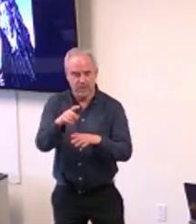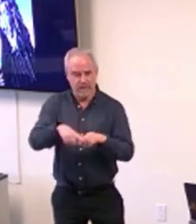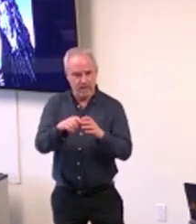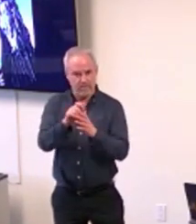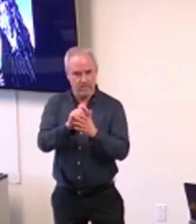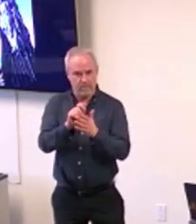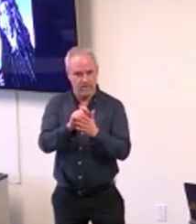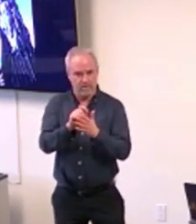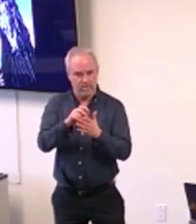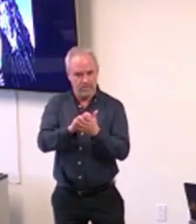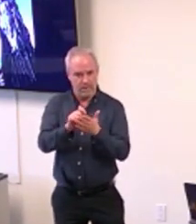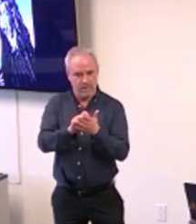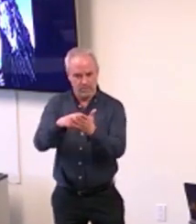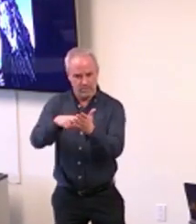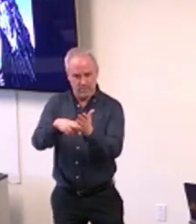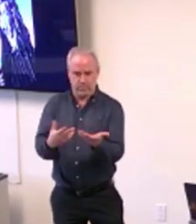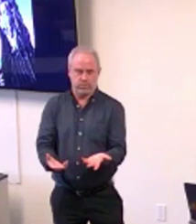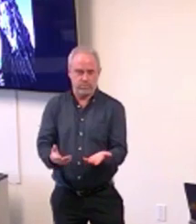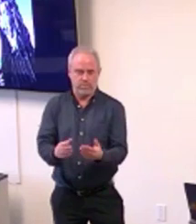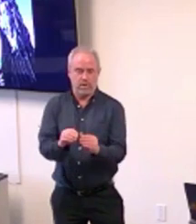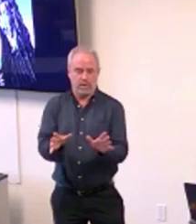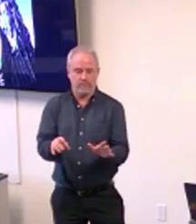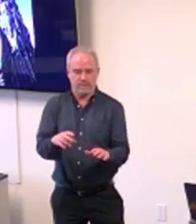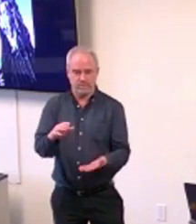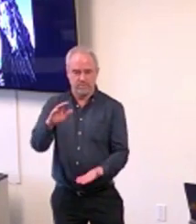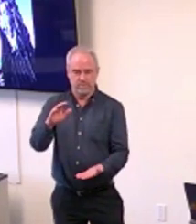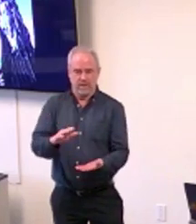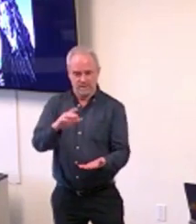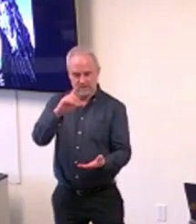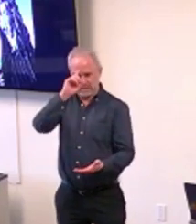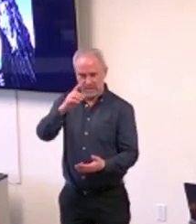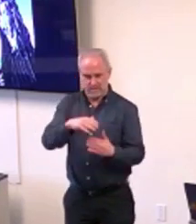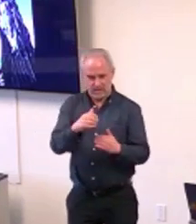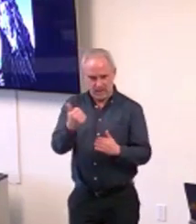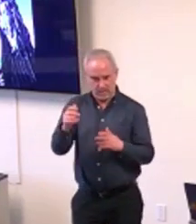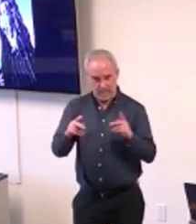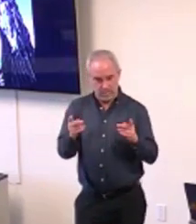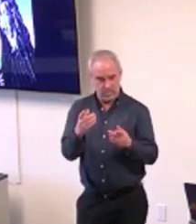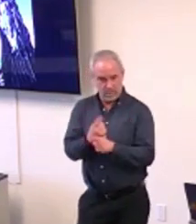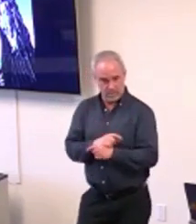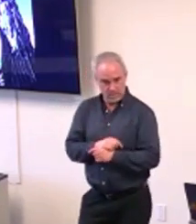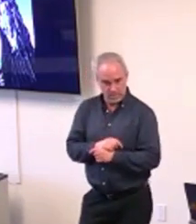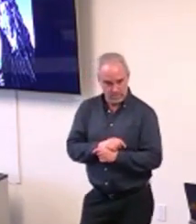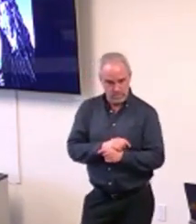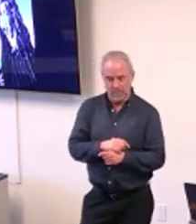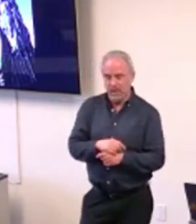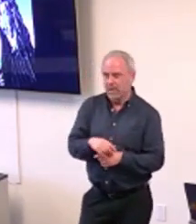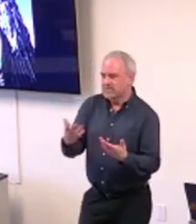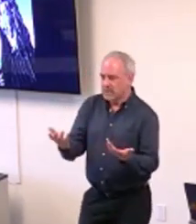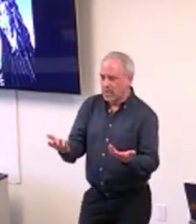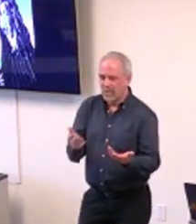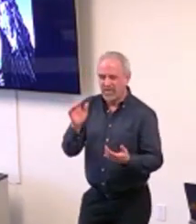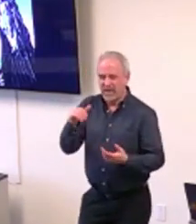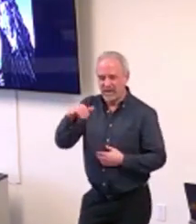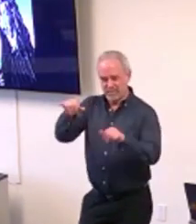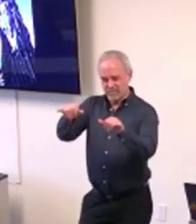Right? So this idea of literacy and quote/unquote intelligence as some sort of metric of superiority or inferiority.